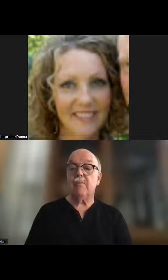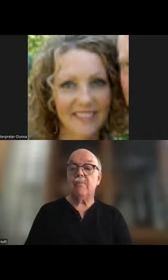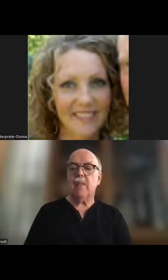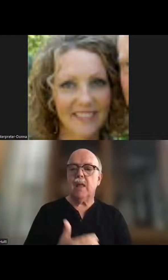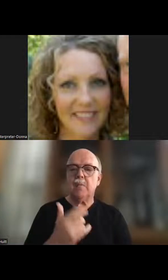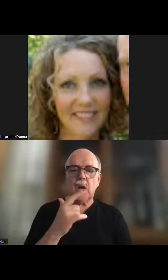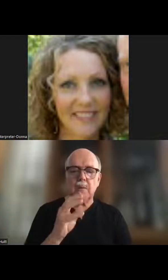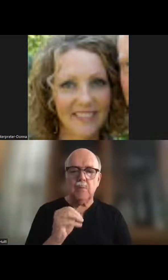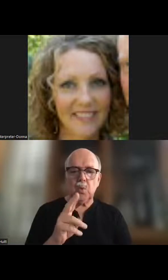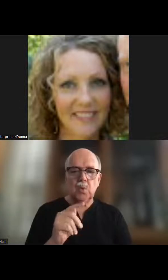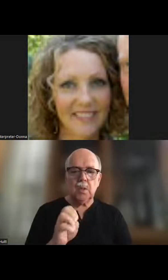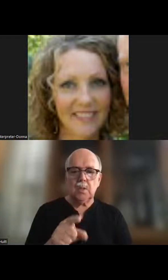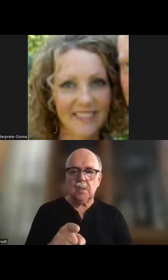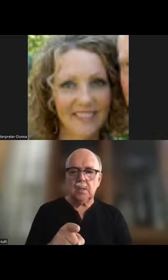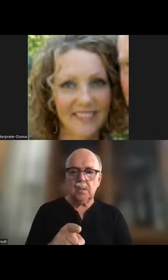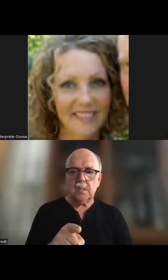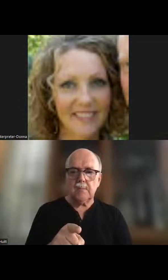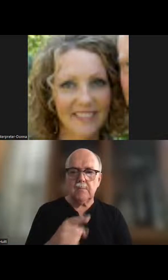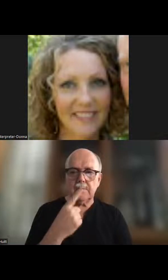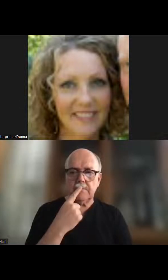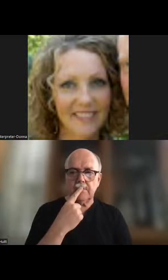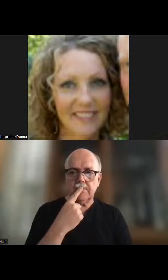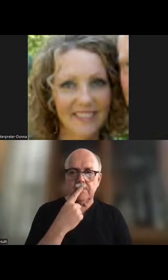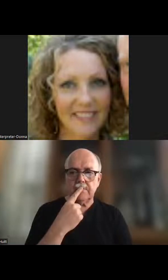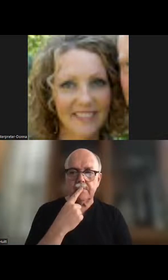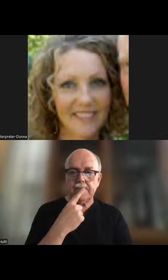am an IP. I've actually been an IP for 15